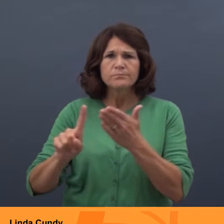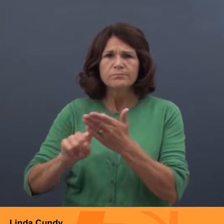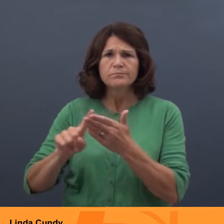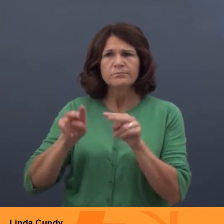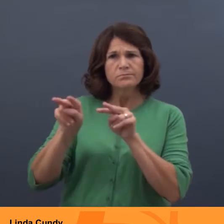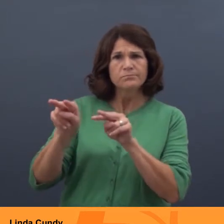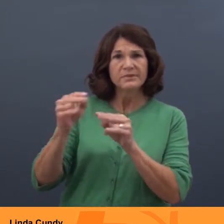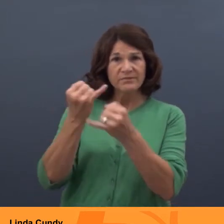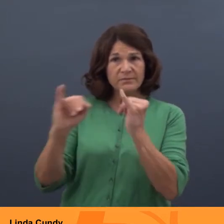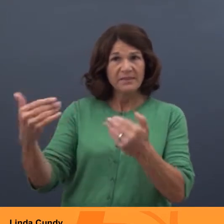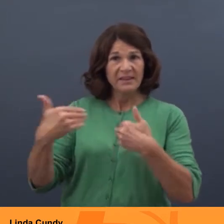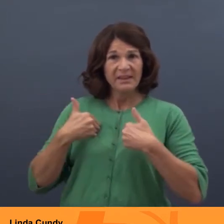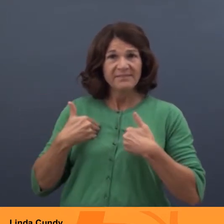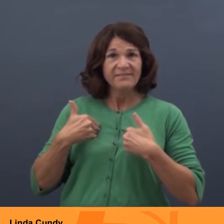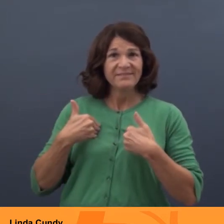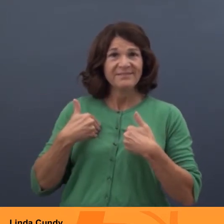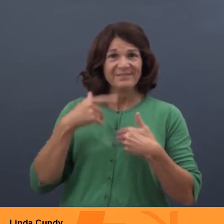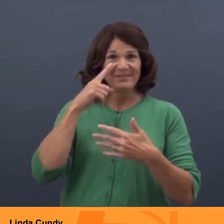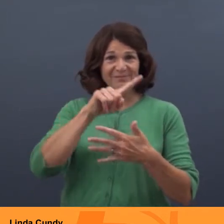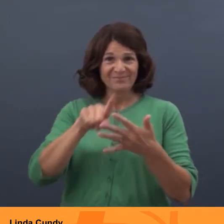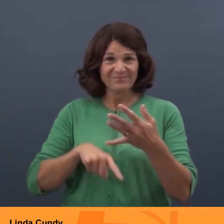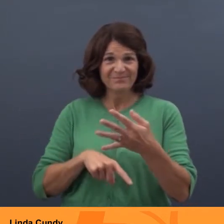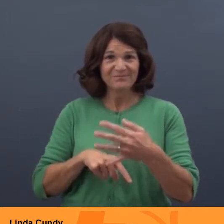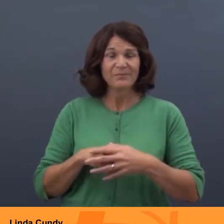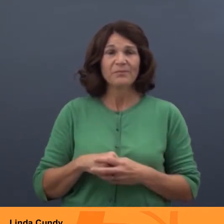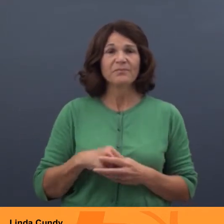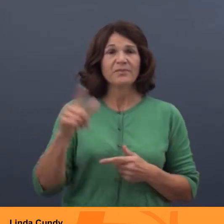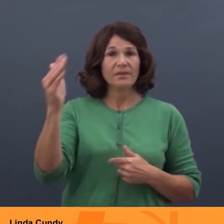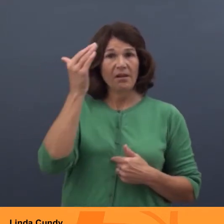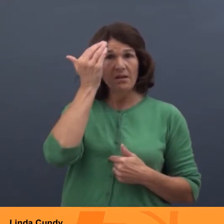self advocacy and independence you may see some of the following.